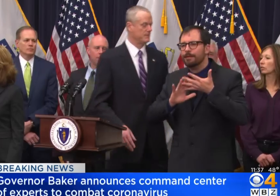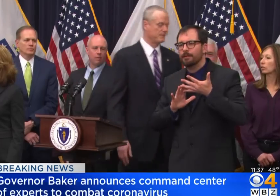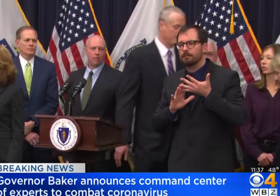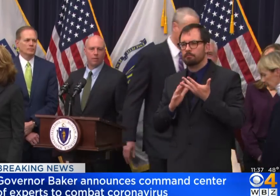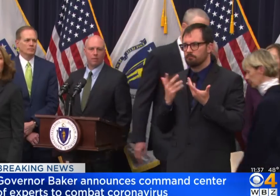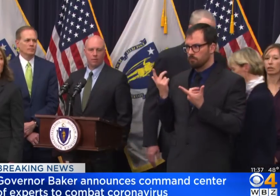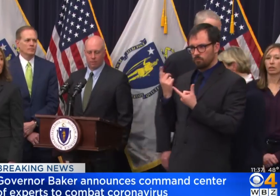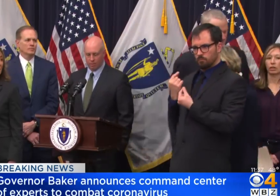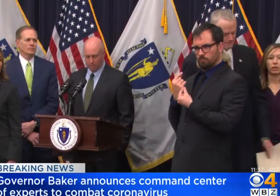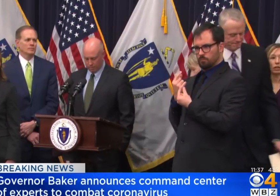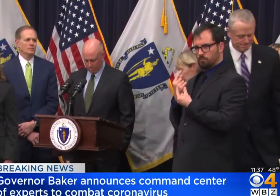SAY AGAIN?